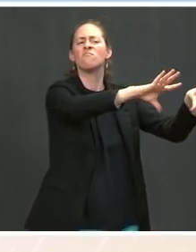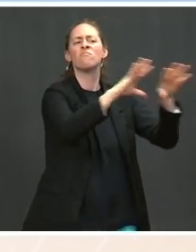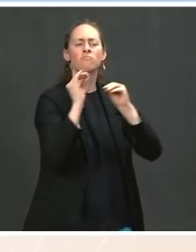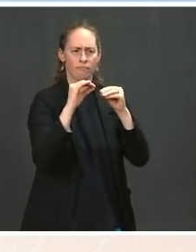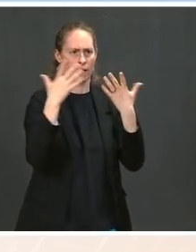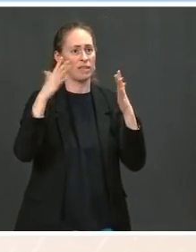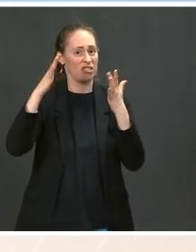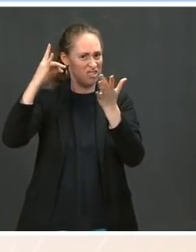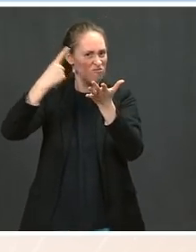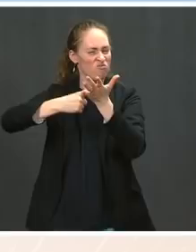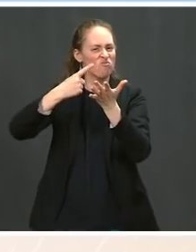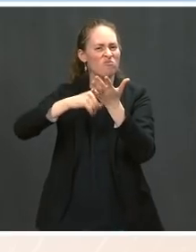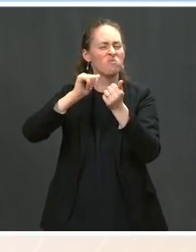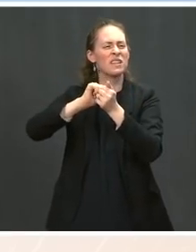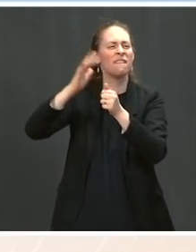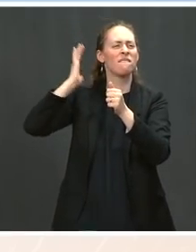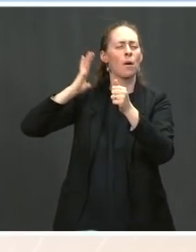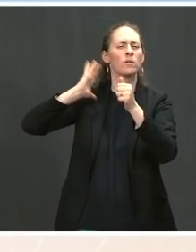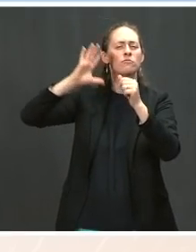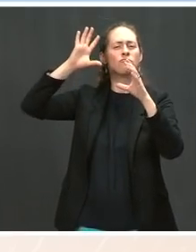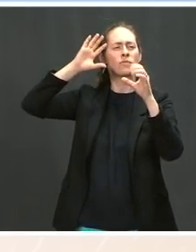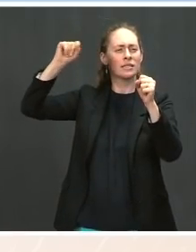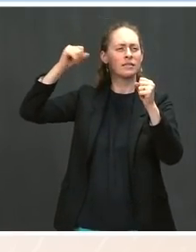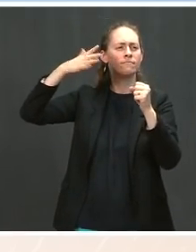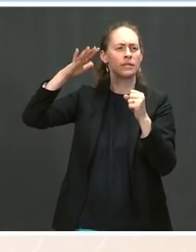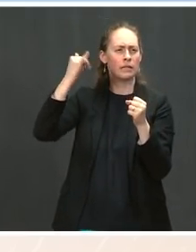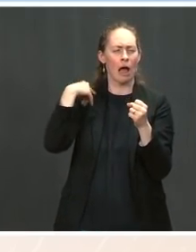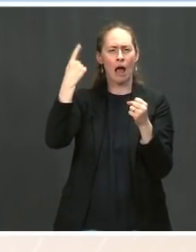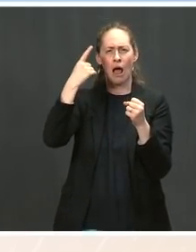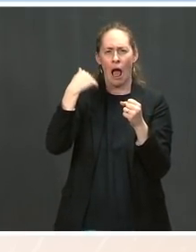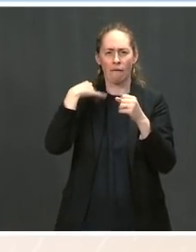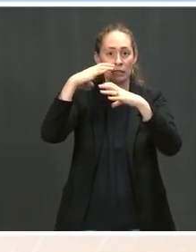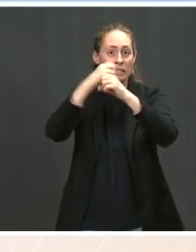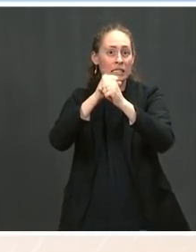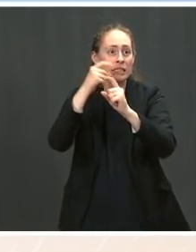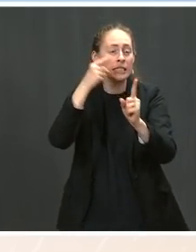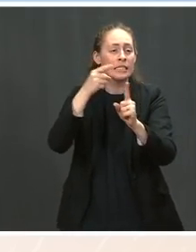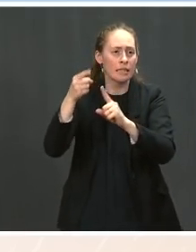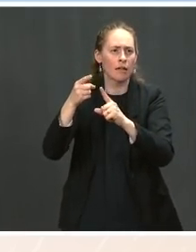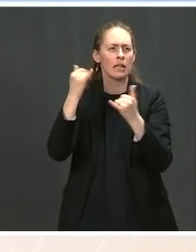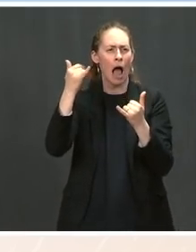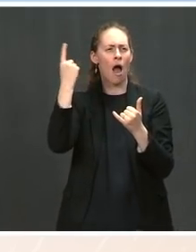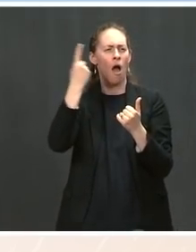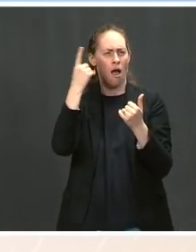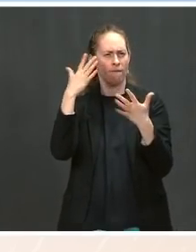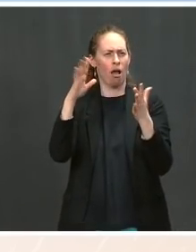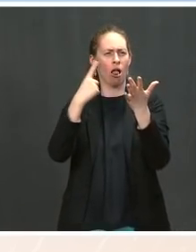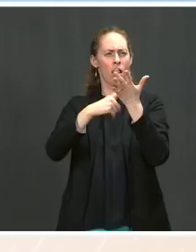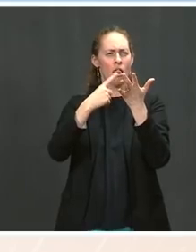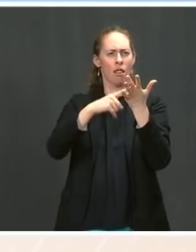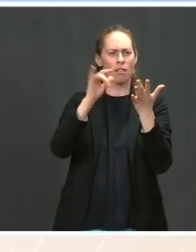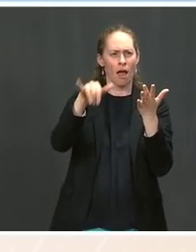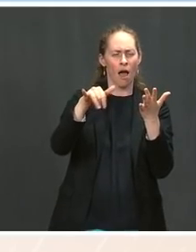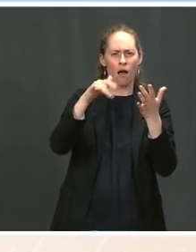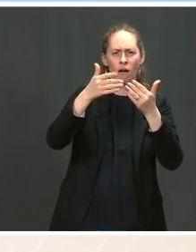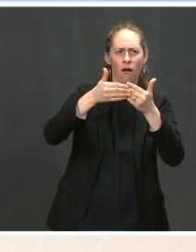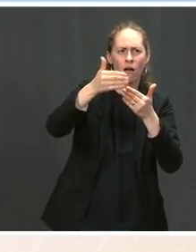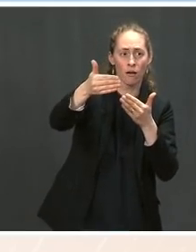Let me see if I can get you more of a readout of that. He will talk a bit about that in his speech, as well, that starts in fo- -- in 39 minutes. The Press: All right. And then one more.